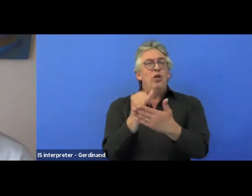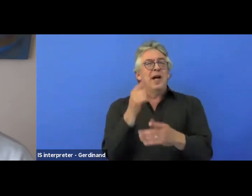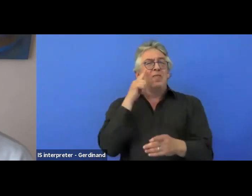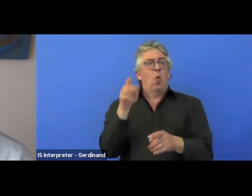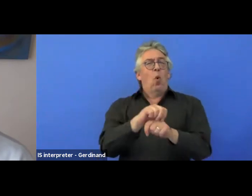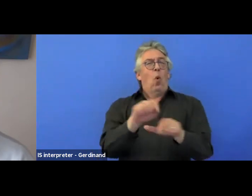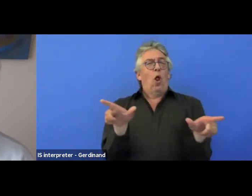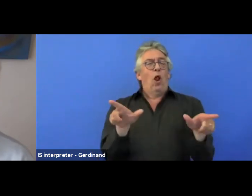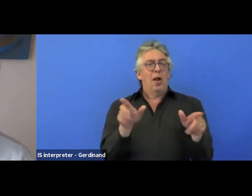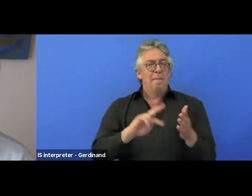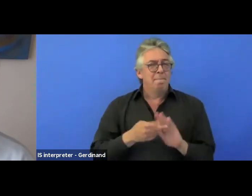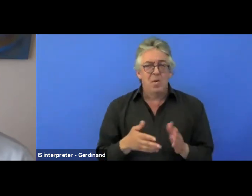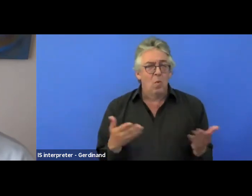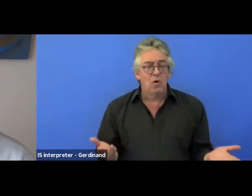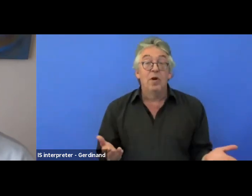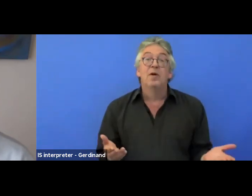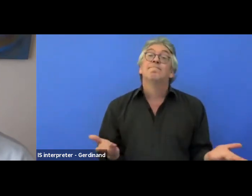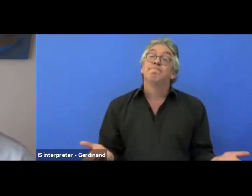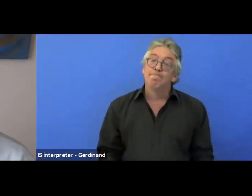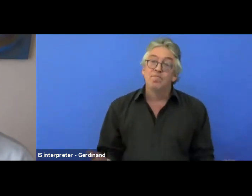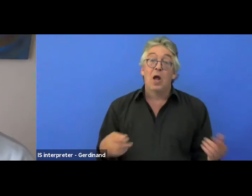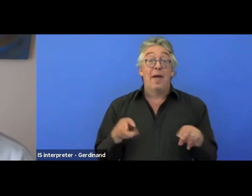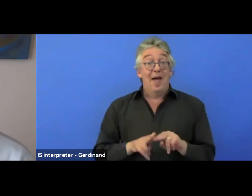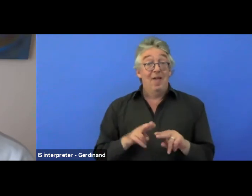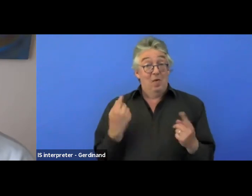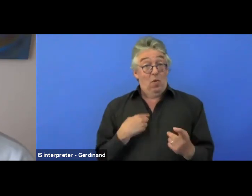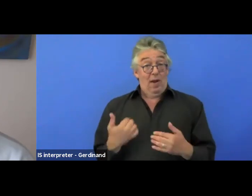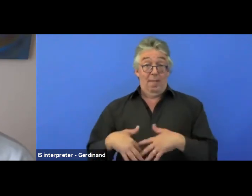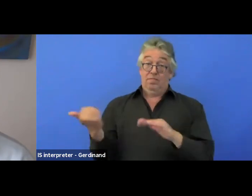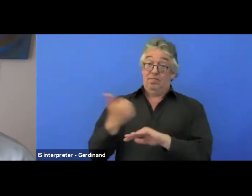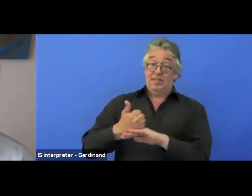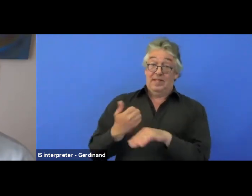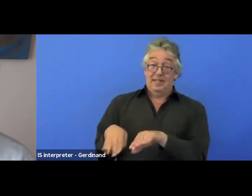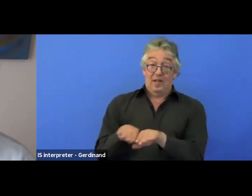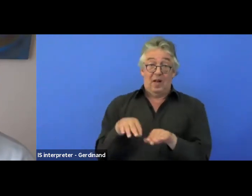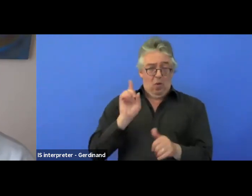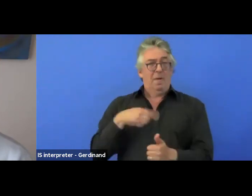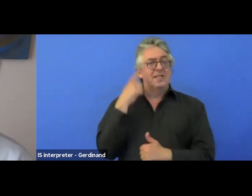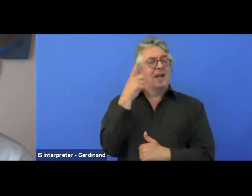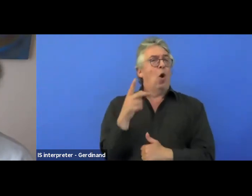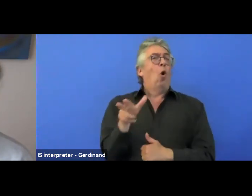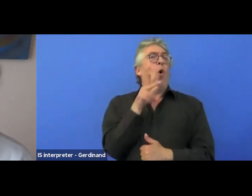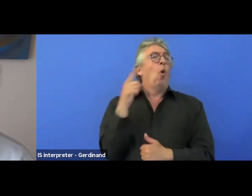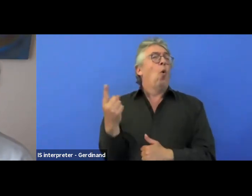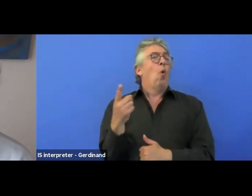When we draft a standard we have to ask ourselves who may use the products? The system or the service?